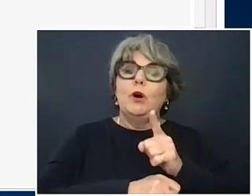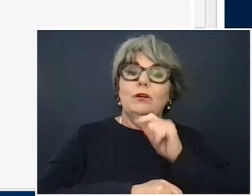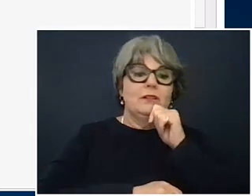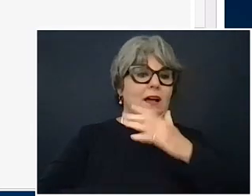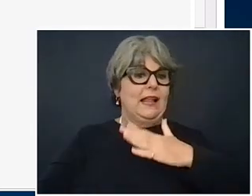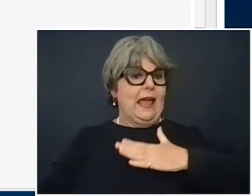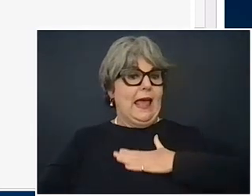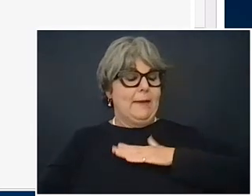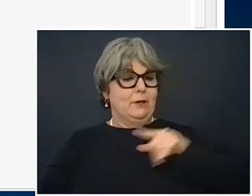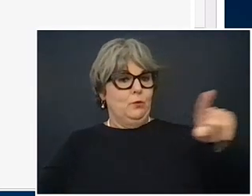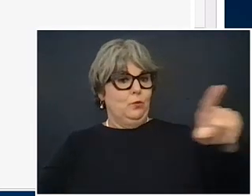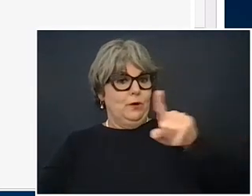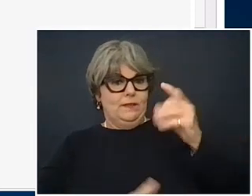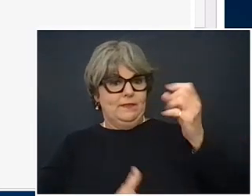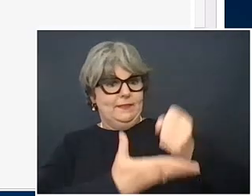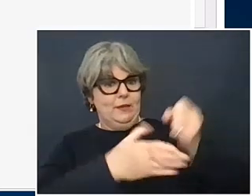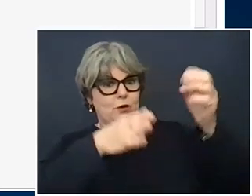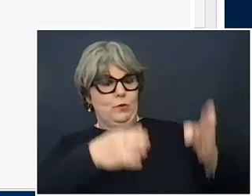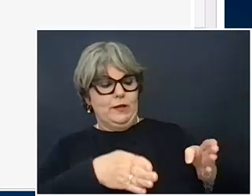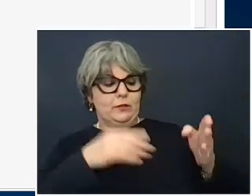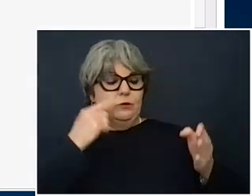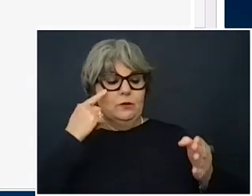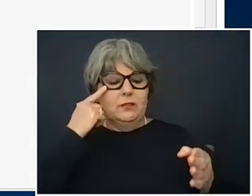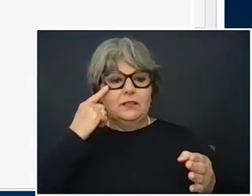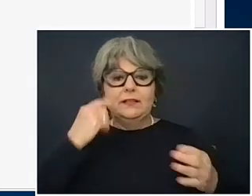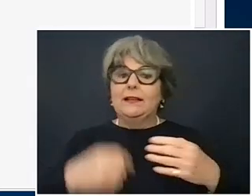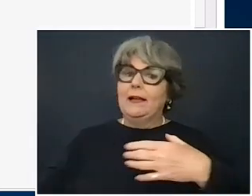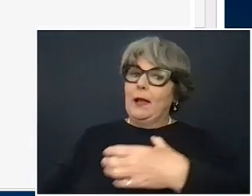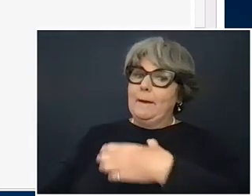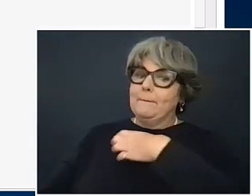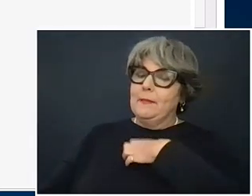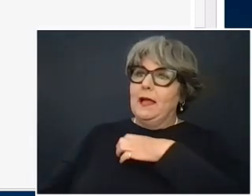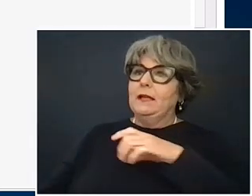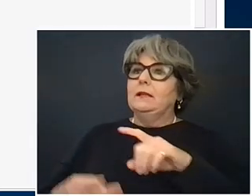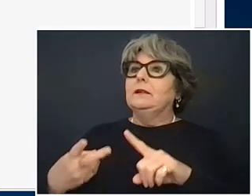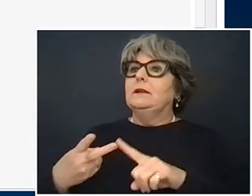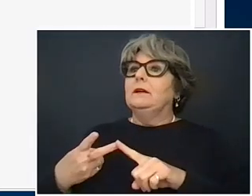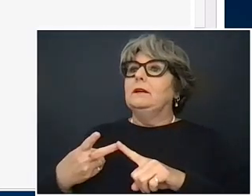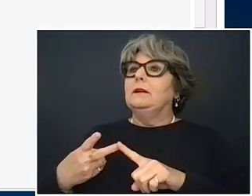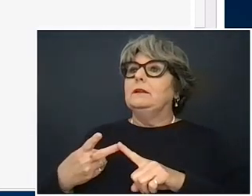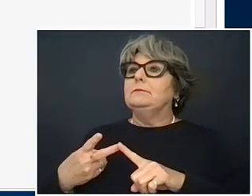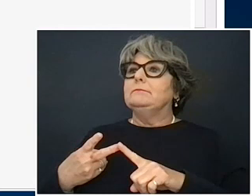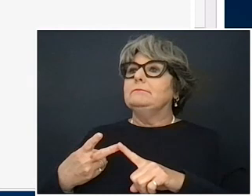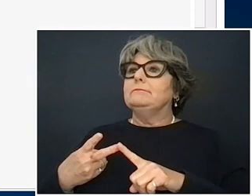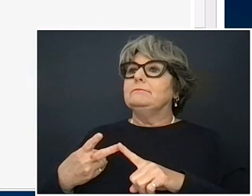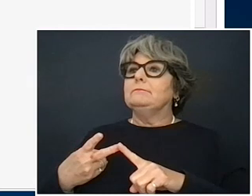results. Complaints can come from a